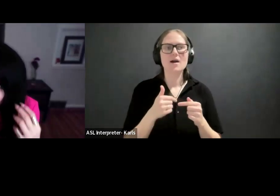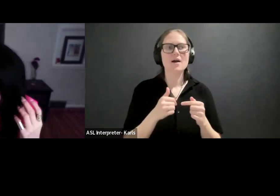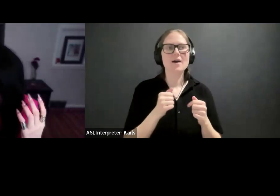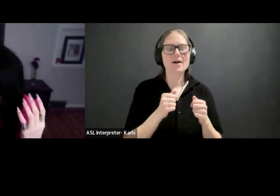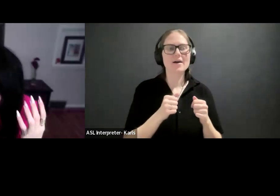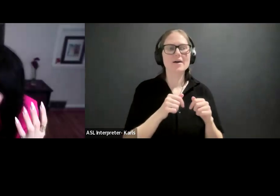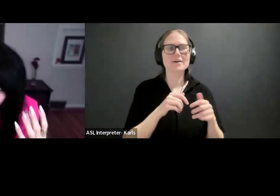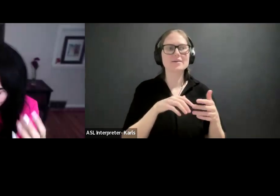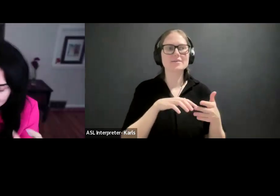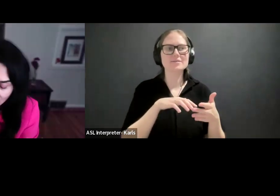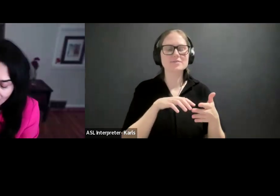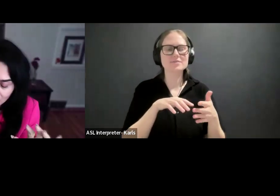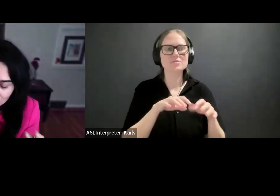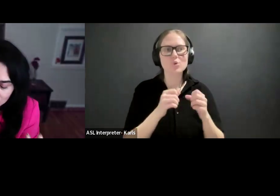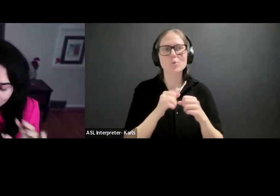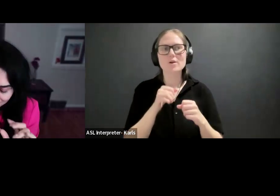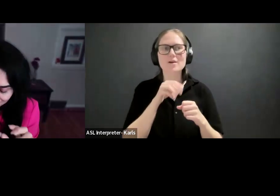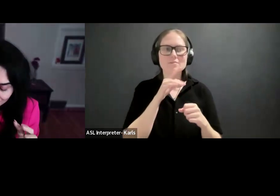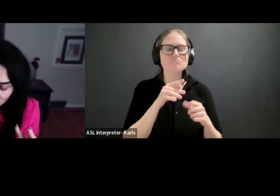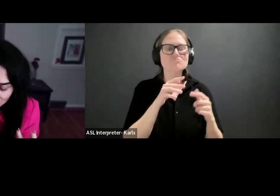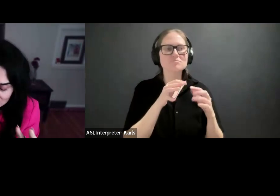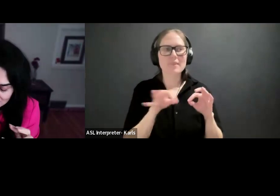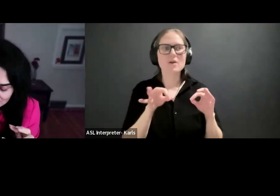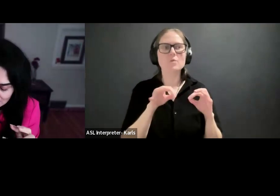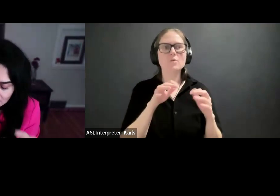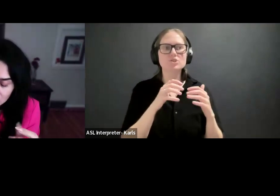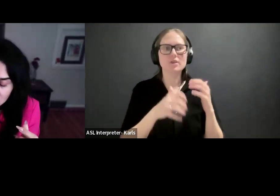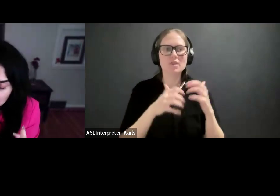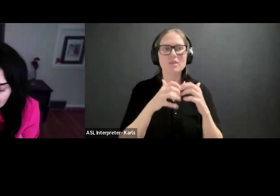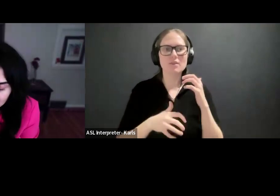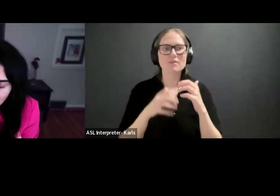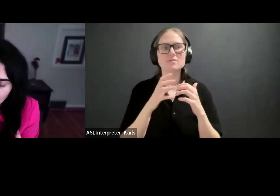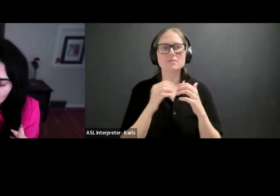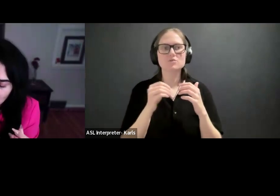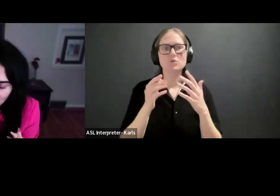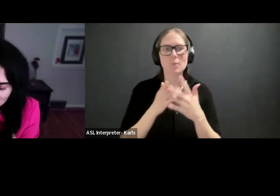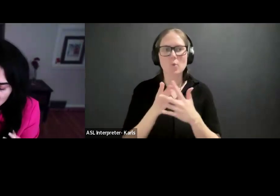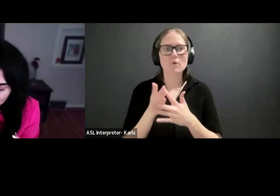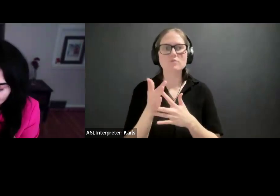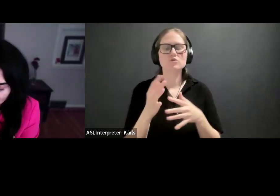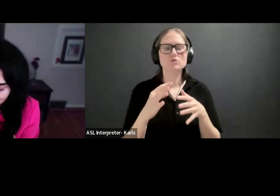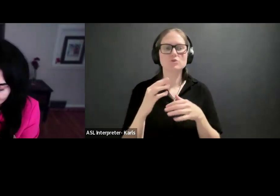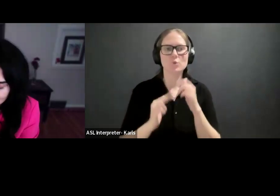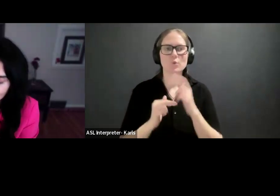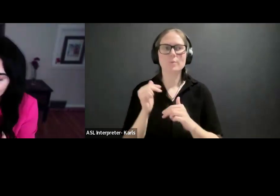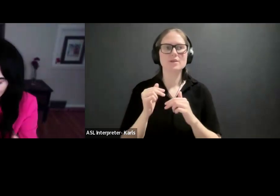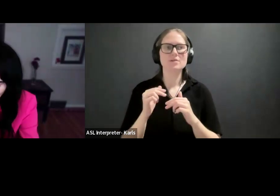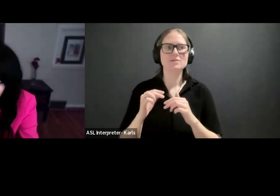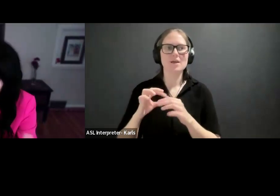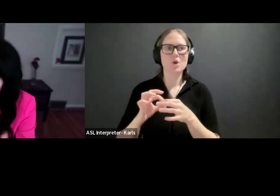dissonance, harmonious and embodied resonances to build coalition of politics.